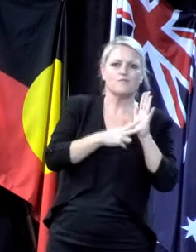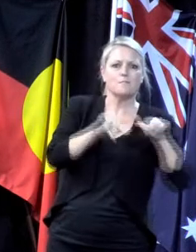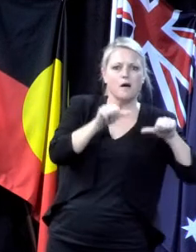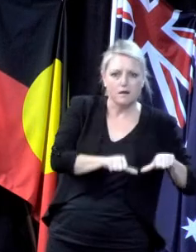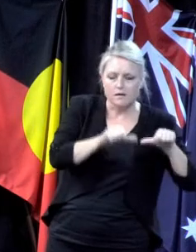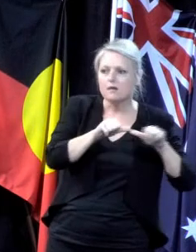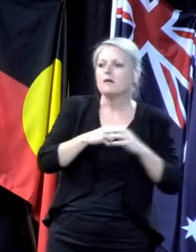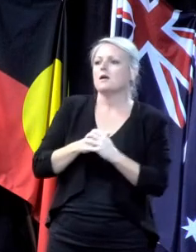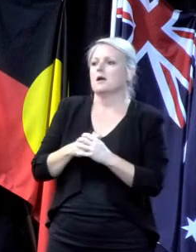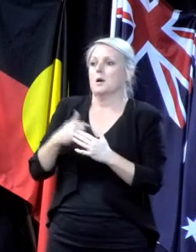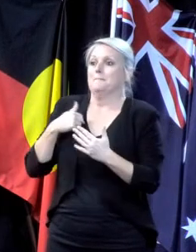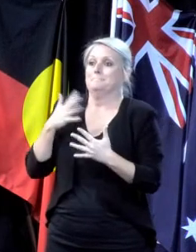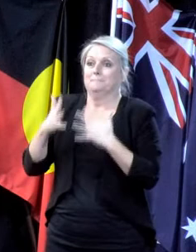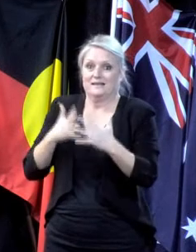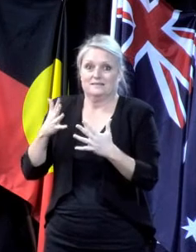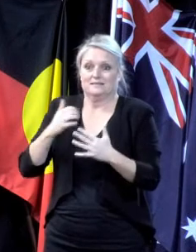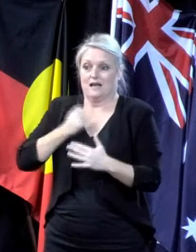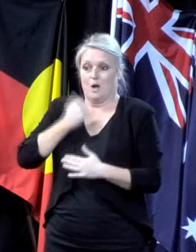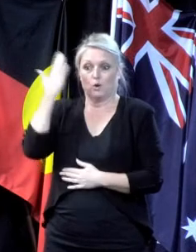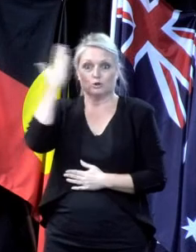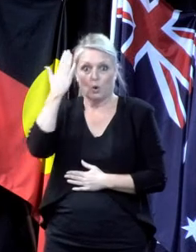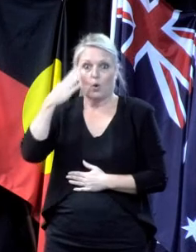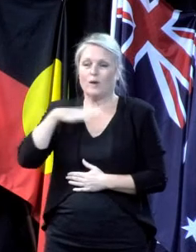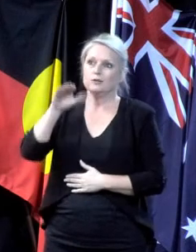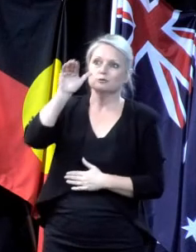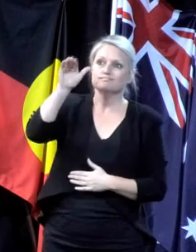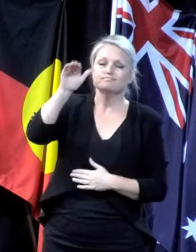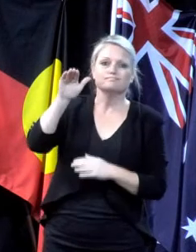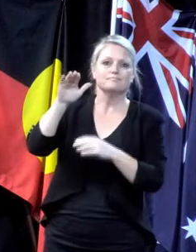having to approach the region for additional funding for those students